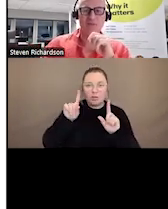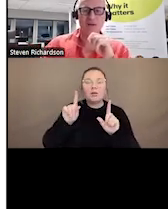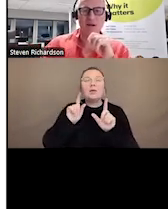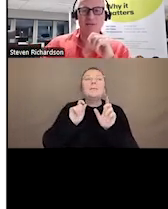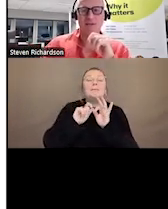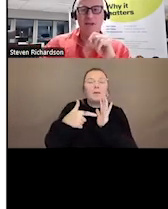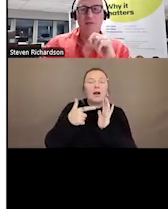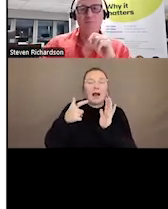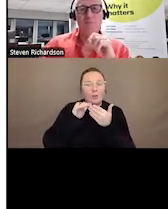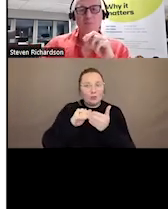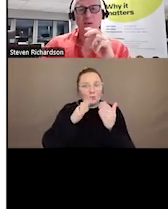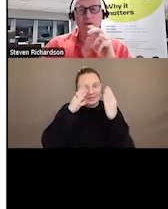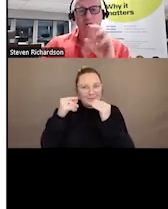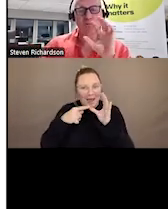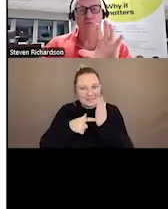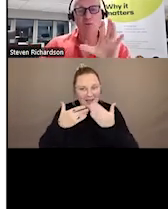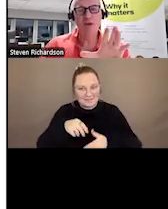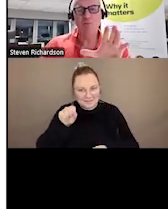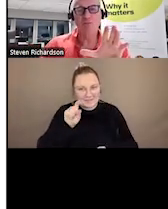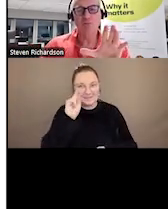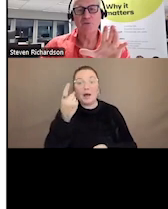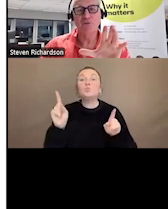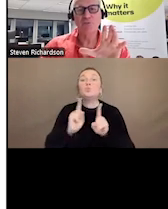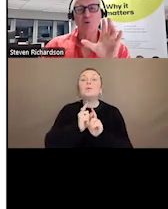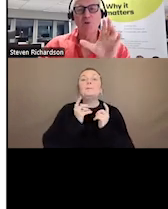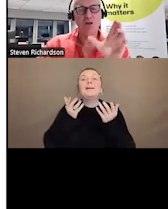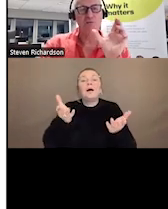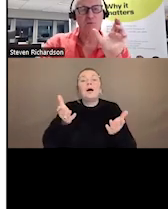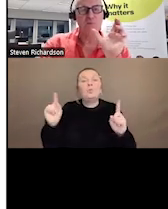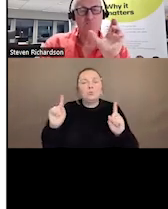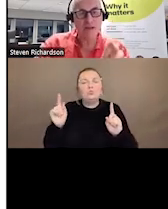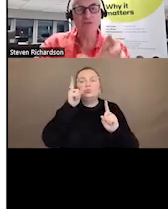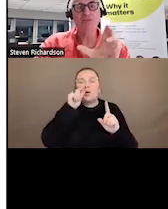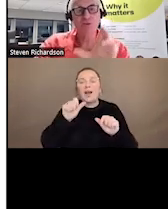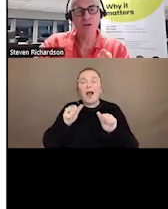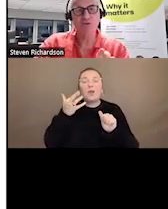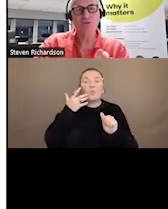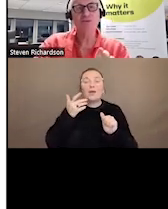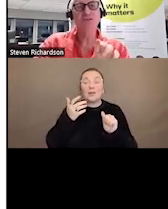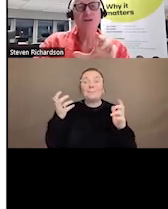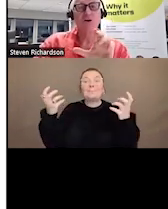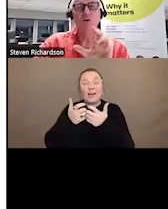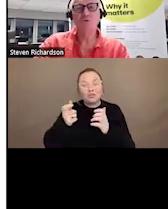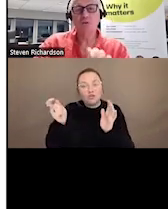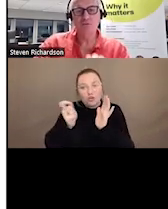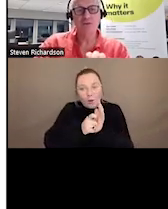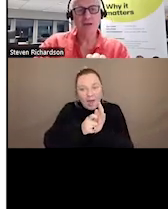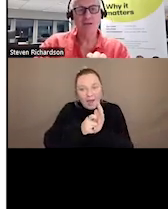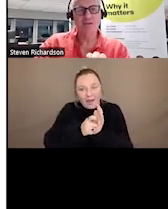at night, but it also enables you to roll out those matched donations on your Giving Day. So,